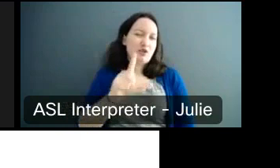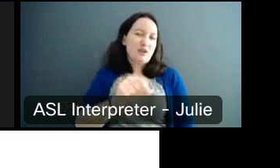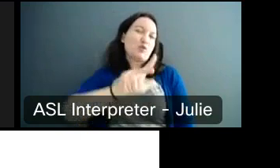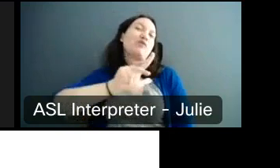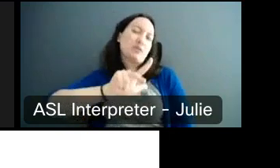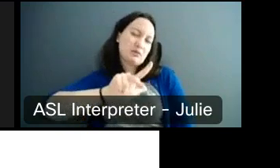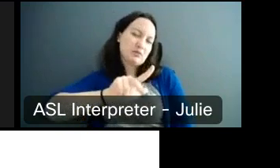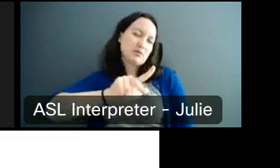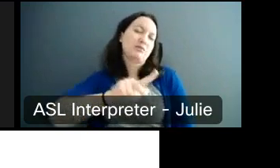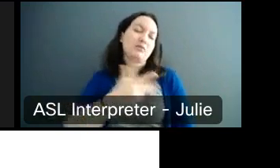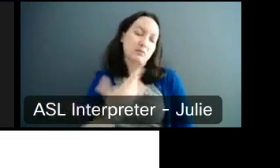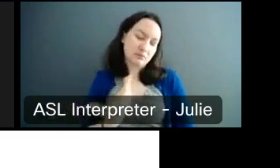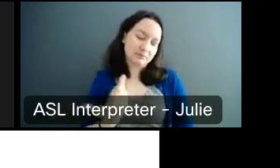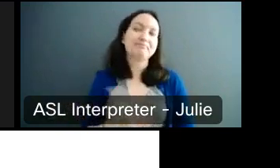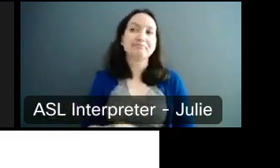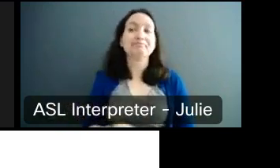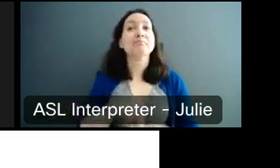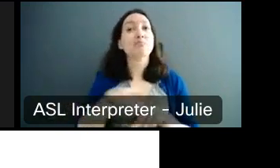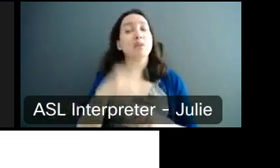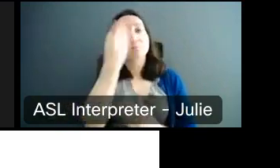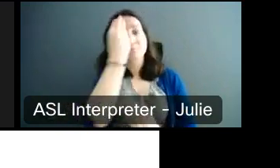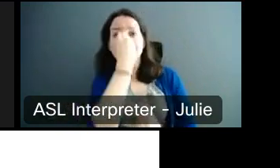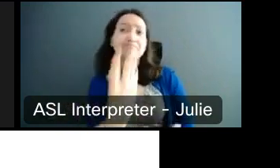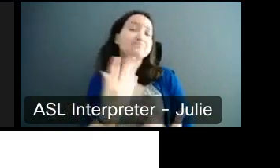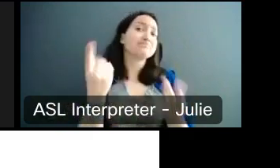Um, and so, but we want you to know what, what is coming forward.